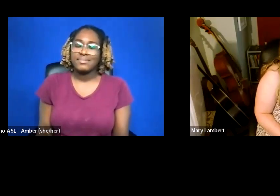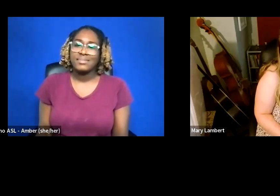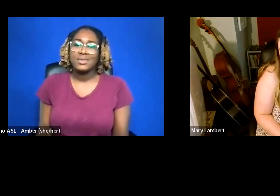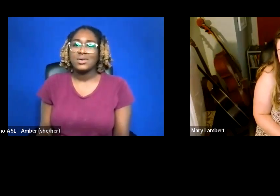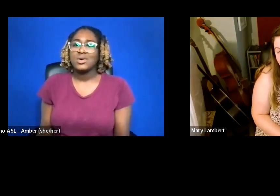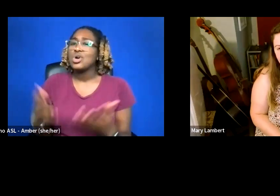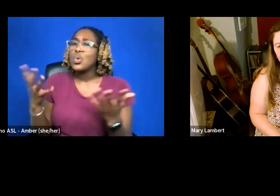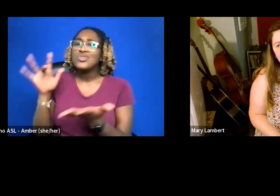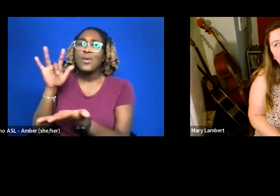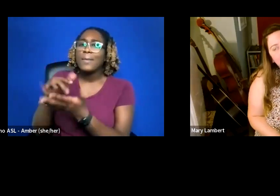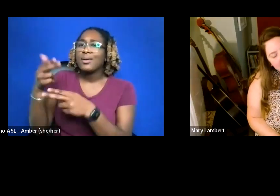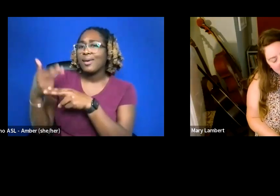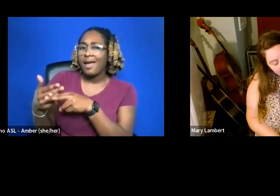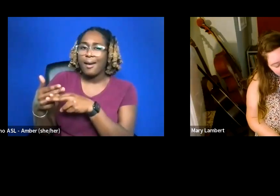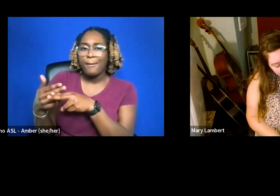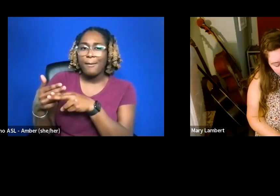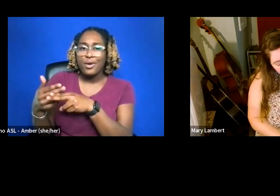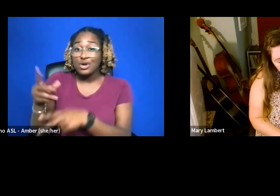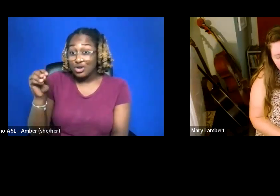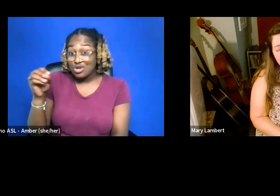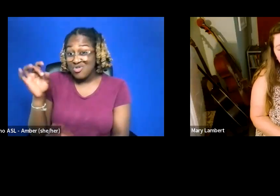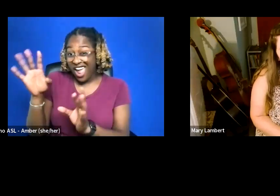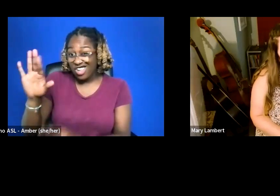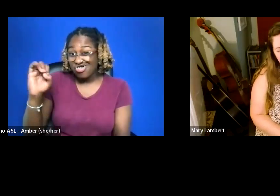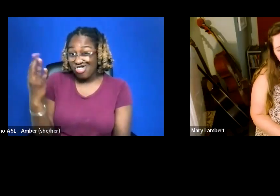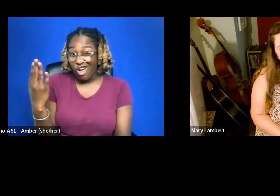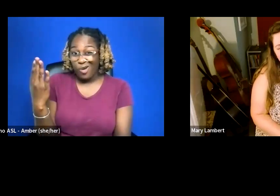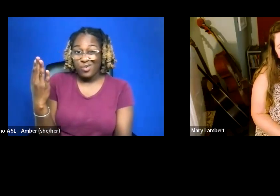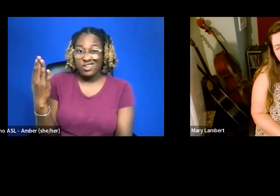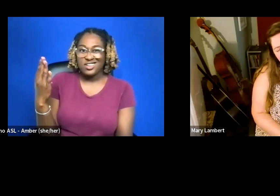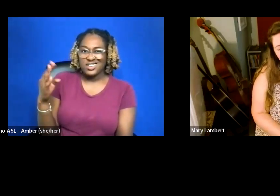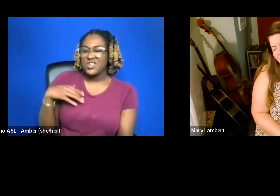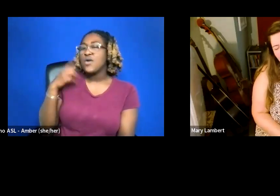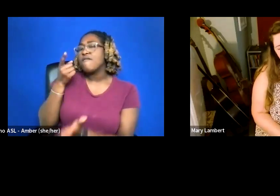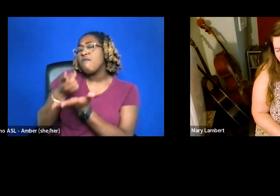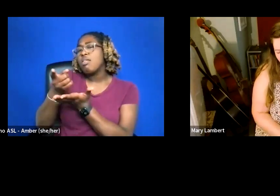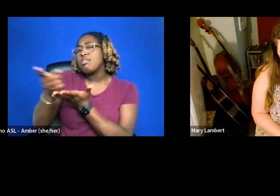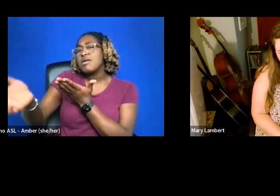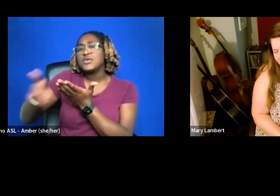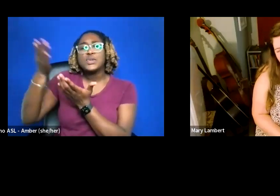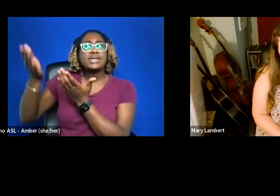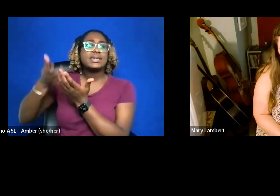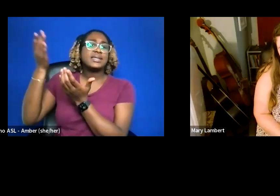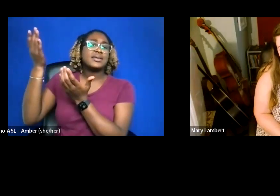What's your middle name? Do you hate your down? Do you fall in love too easily?